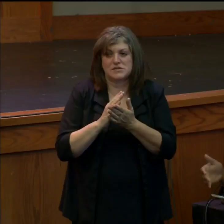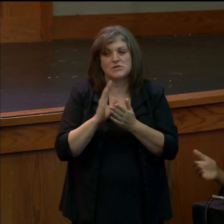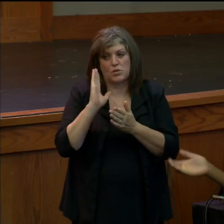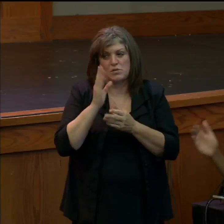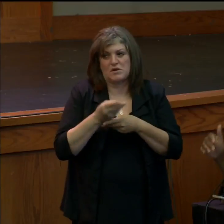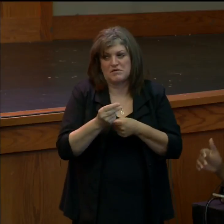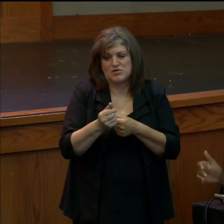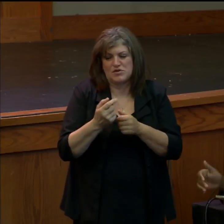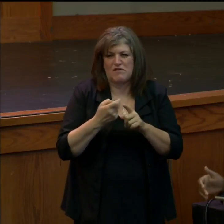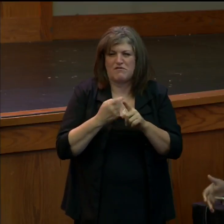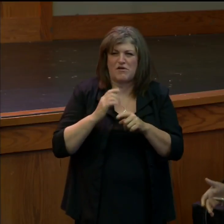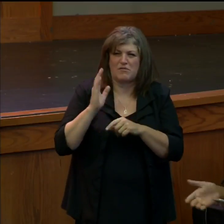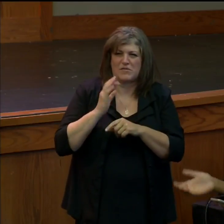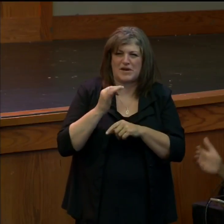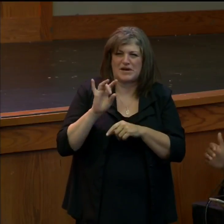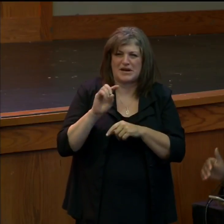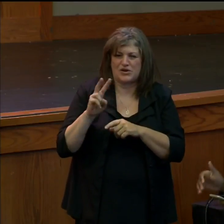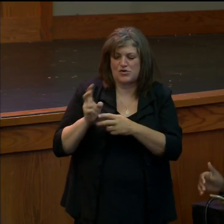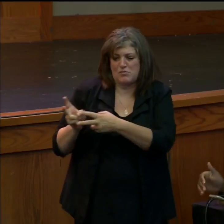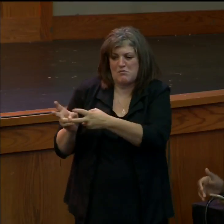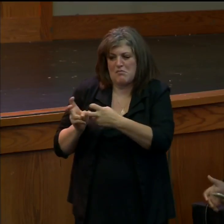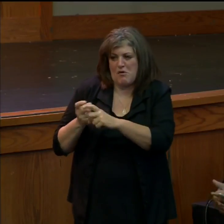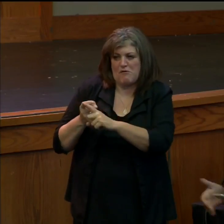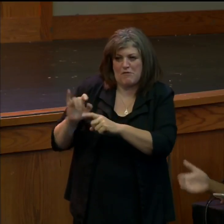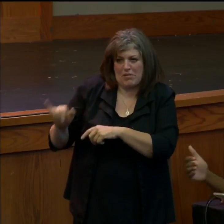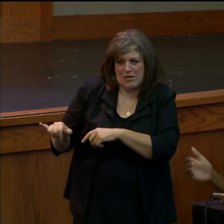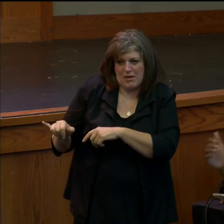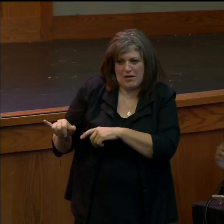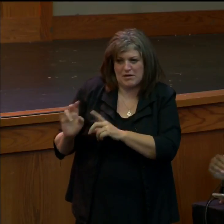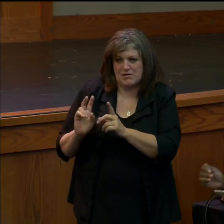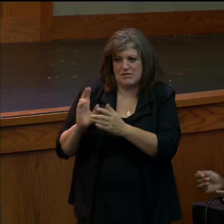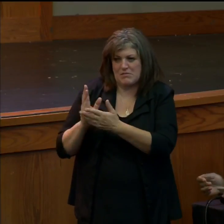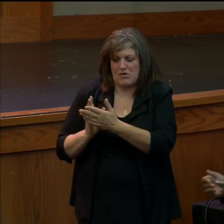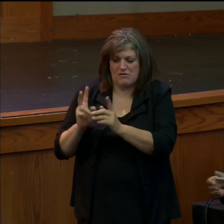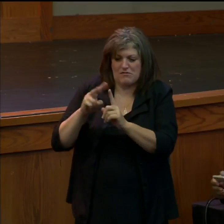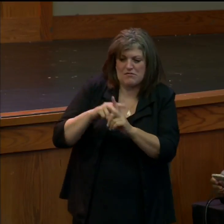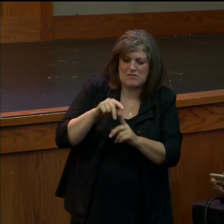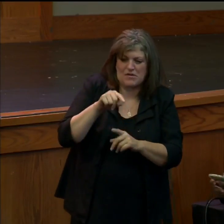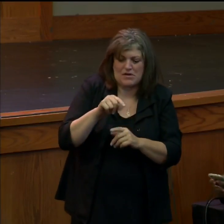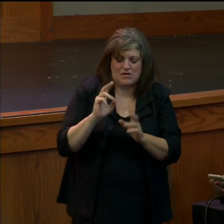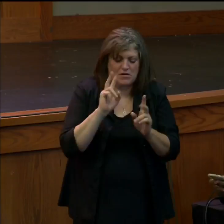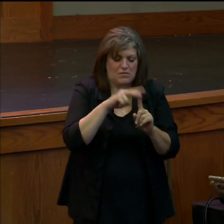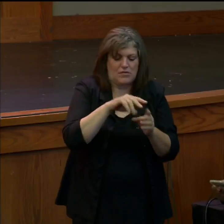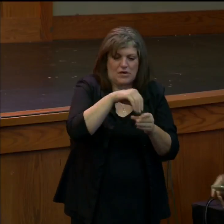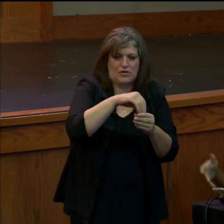I THINK FROM THE 1982, JUST KIND OF TAKE SOME OF THOSE PORTIONS OF THAT INTO THE NEW BILL OF RIGHTS TO KIND OF MAKE IT MORE